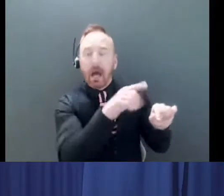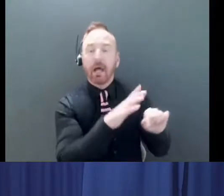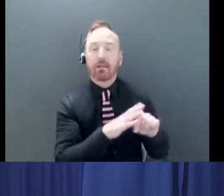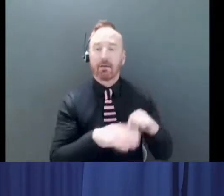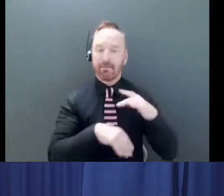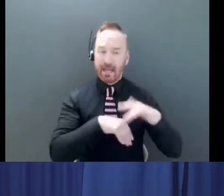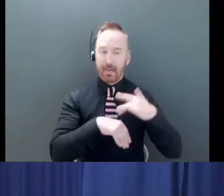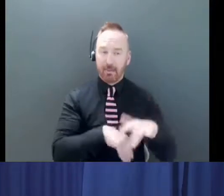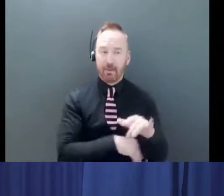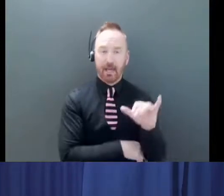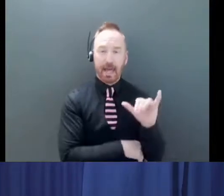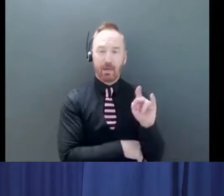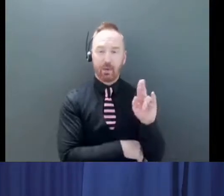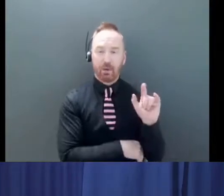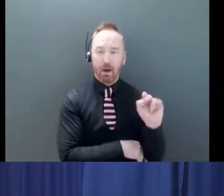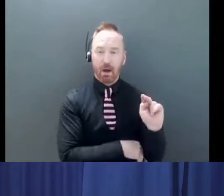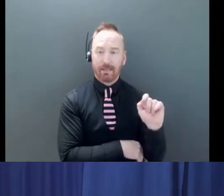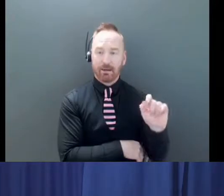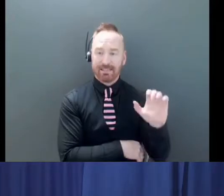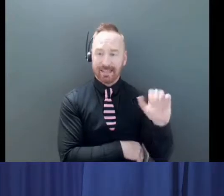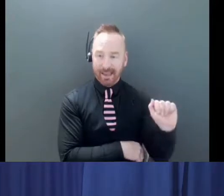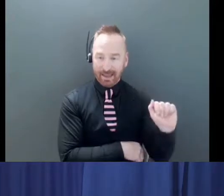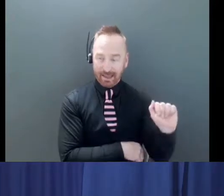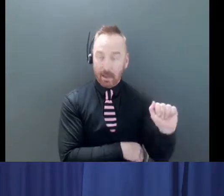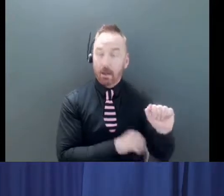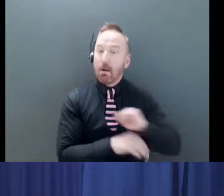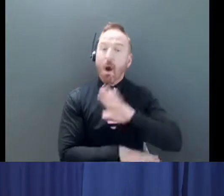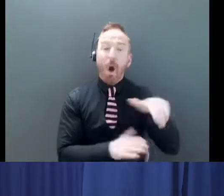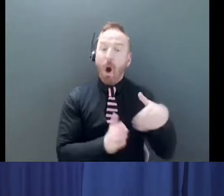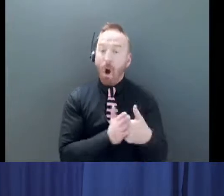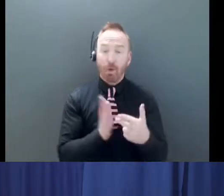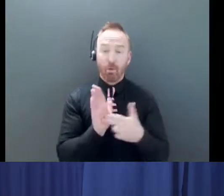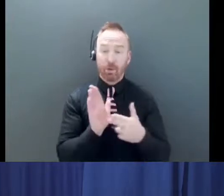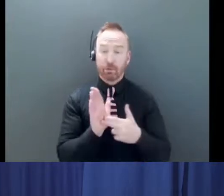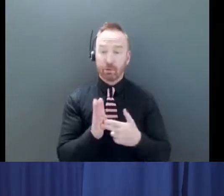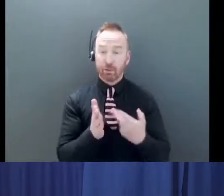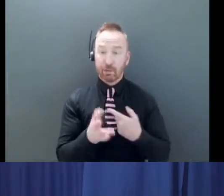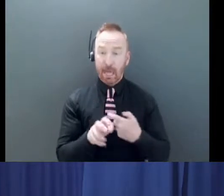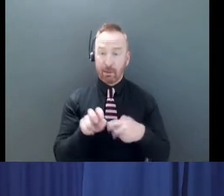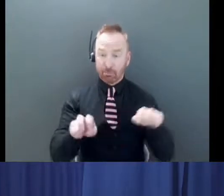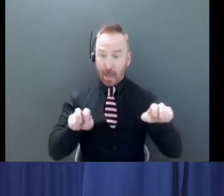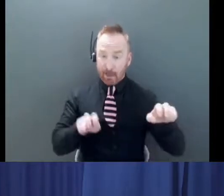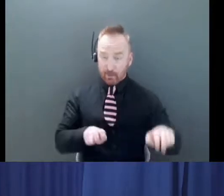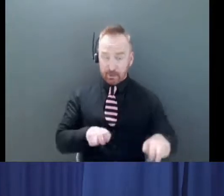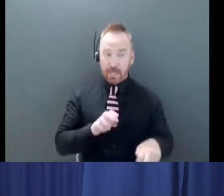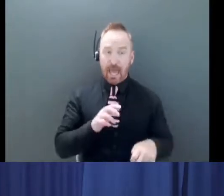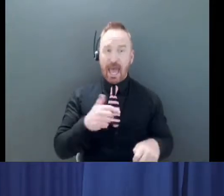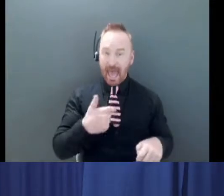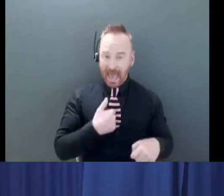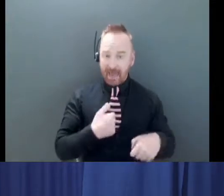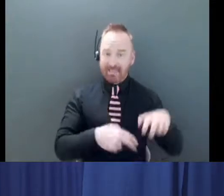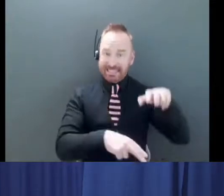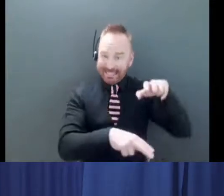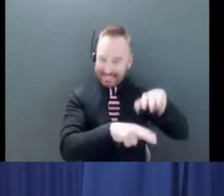Yukon.ca and all registered riders should have received their seat assignment last week. If you think you are registered but did not receive your route